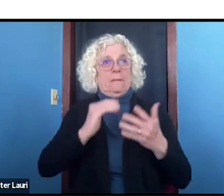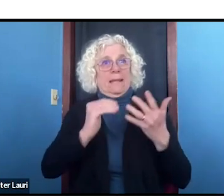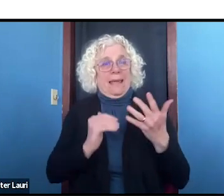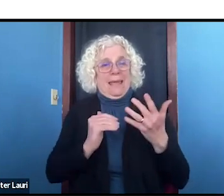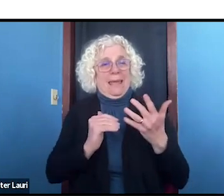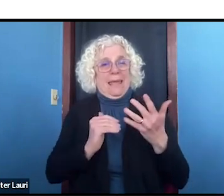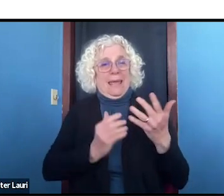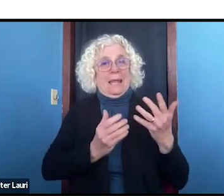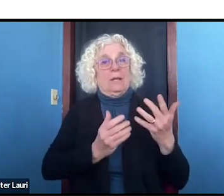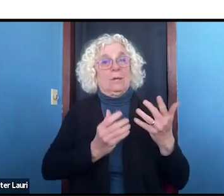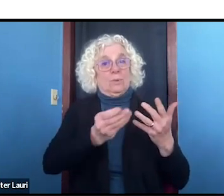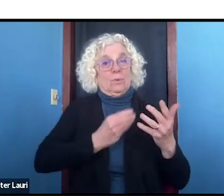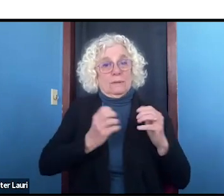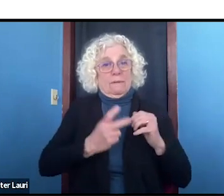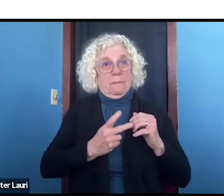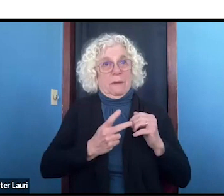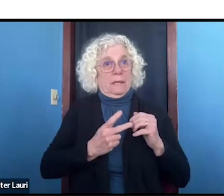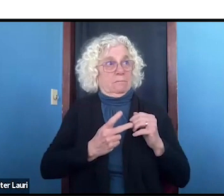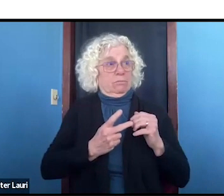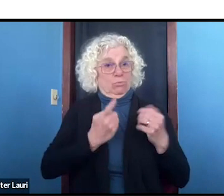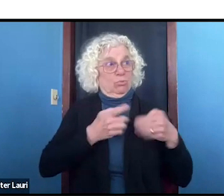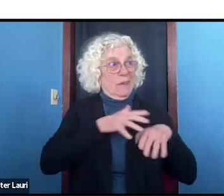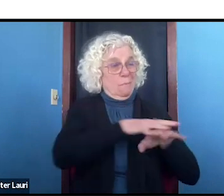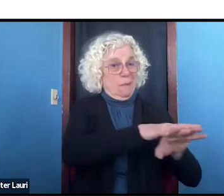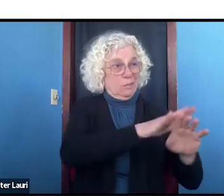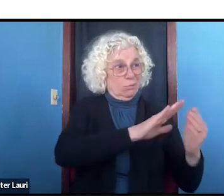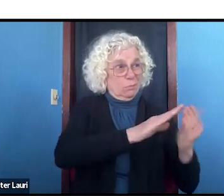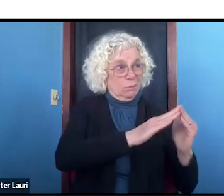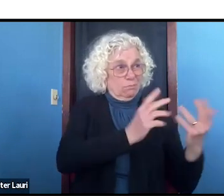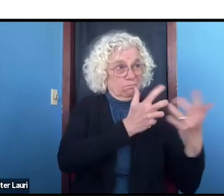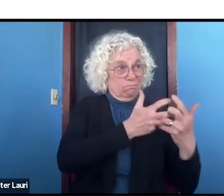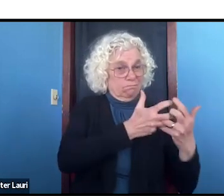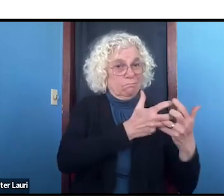to my mainstream community and my cultural community.